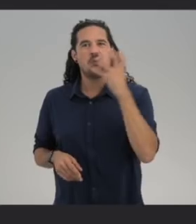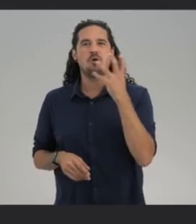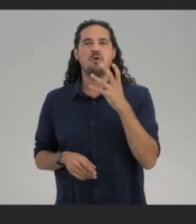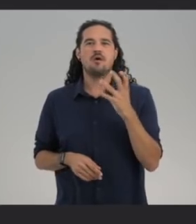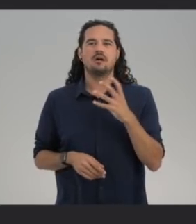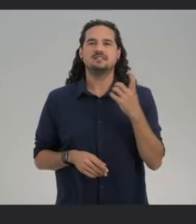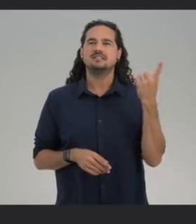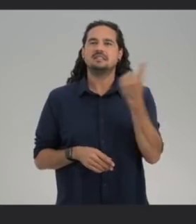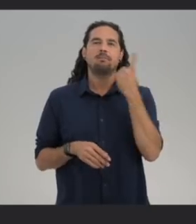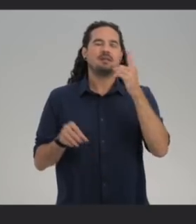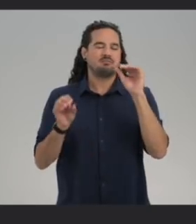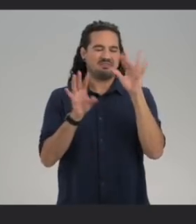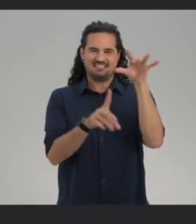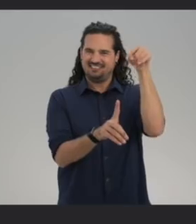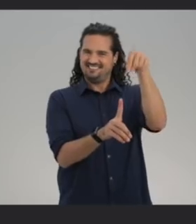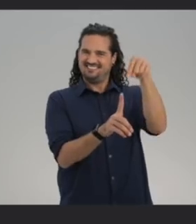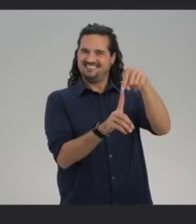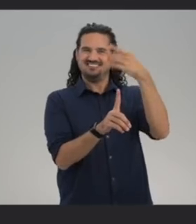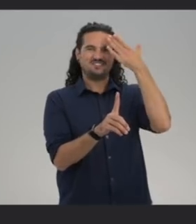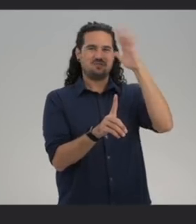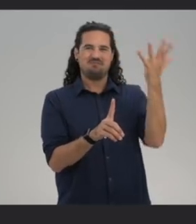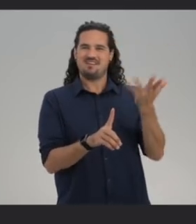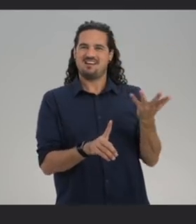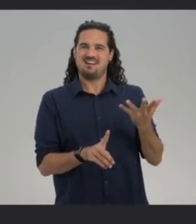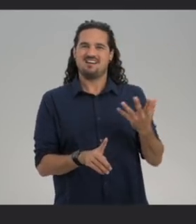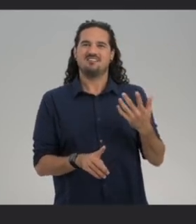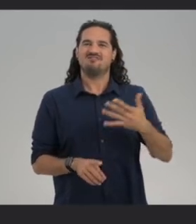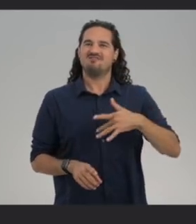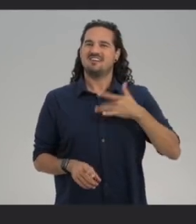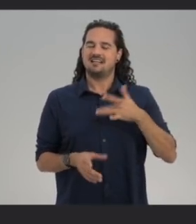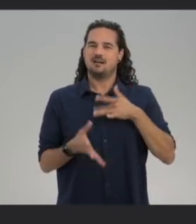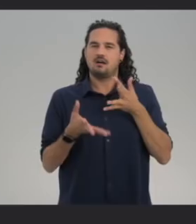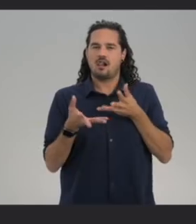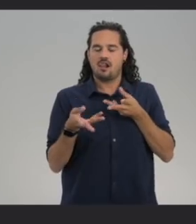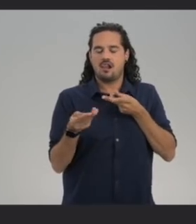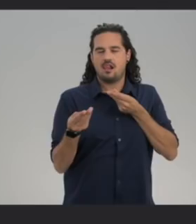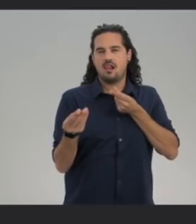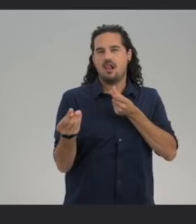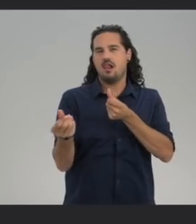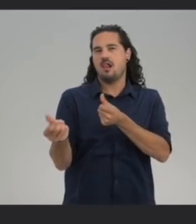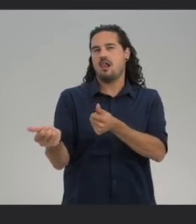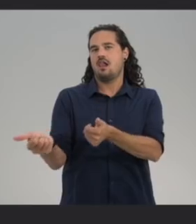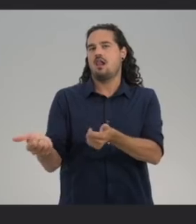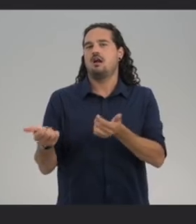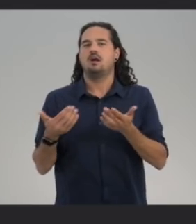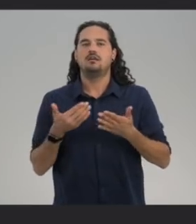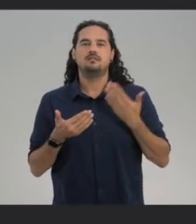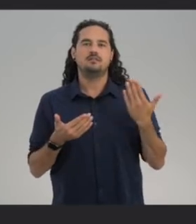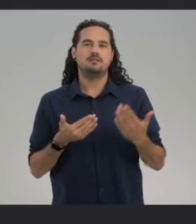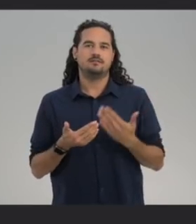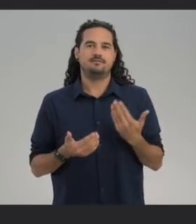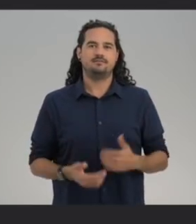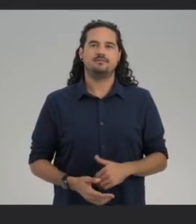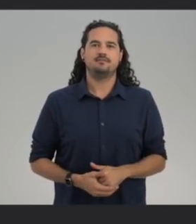There's some dark magic at work, and I don't know what it is. It just feels super smooth. Super smooth. [thuds]